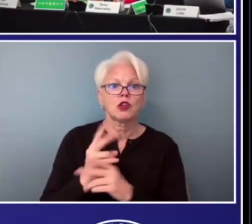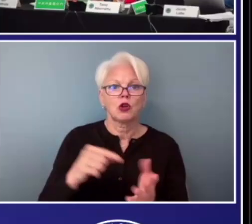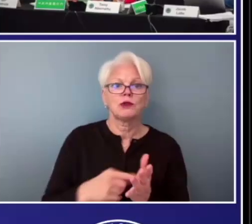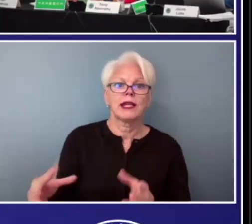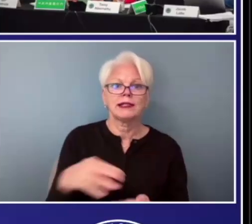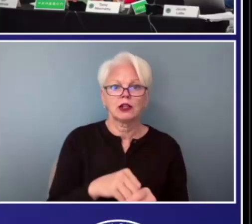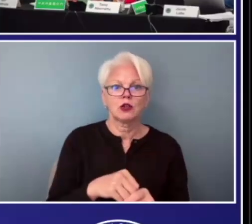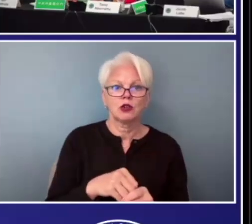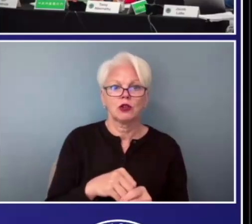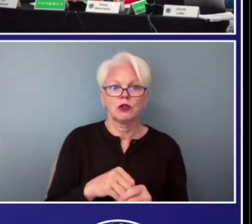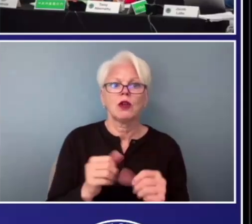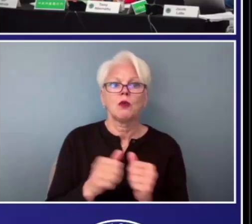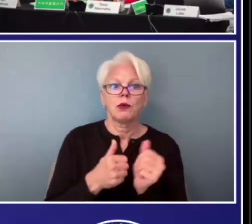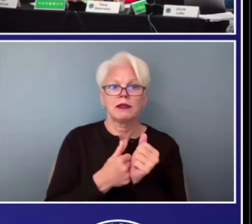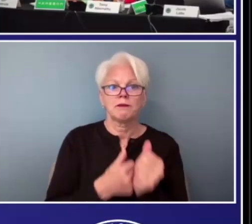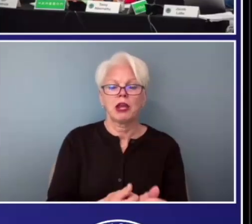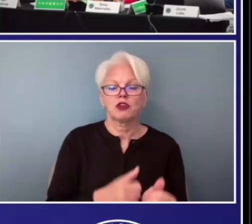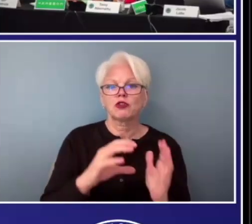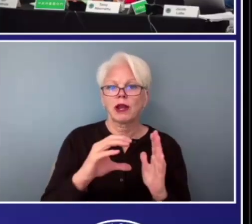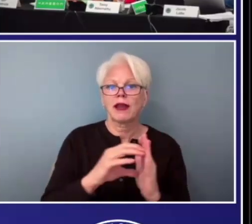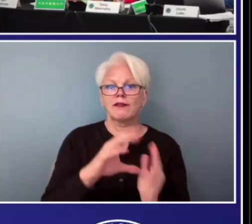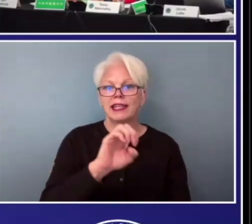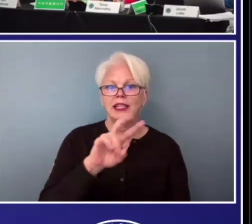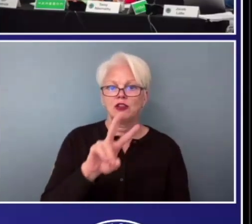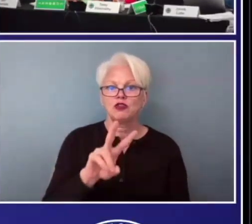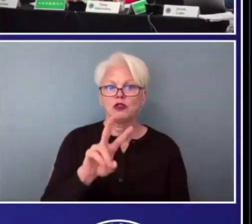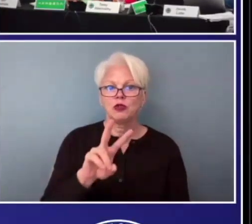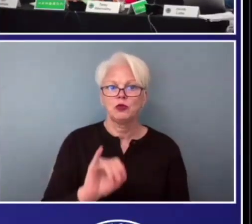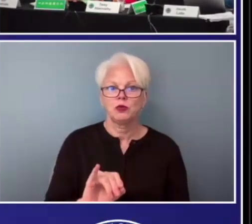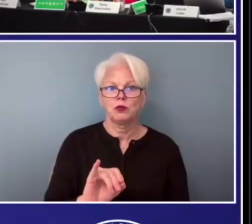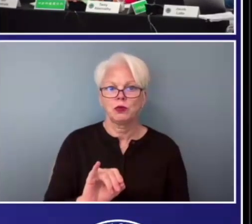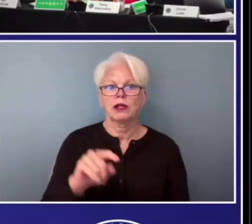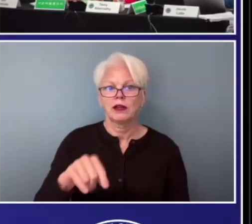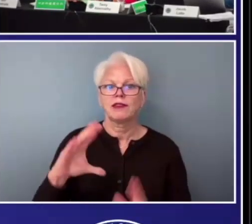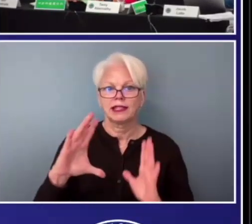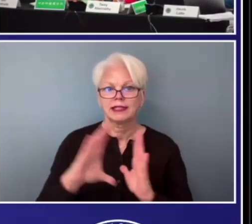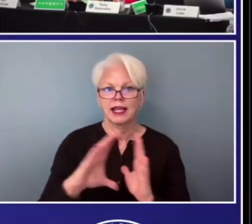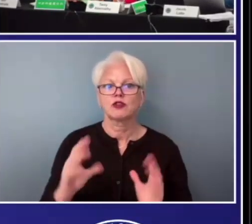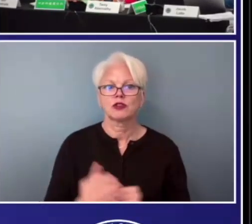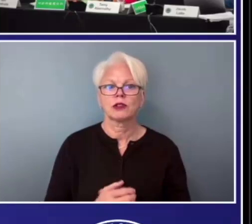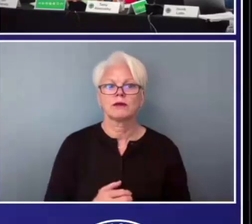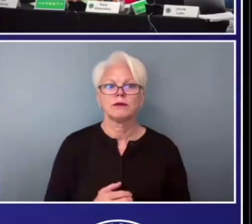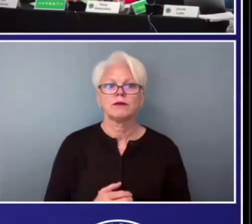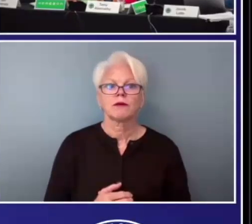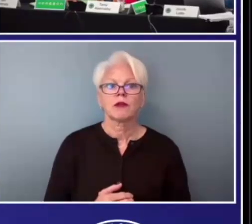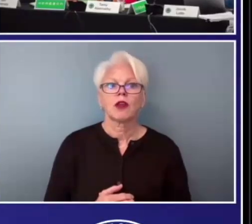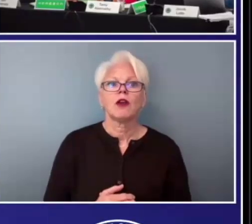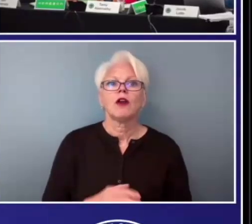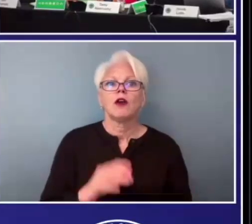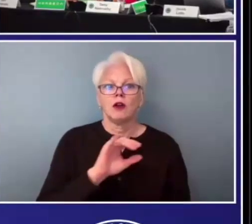in accordance, in accordance with paragraph (e)(2) Romanette one of this section. Romanette one, the borrower's payment is